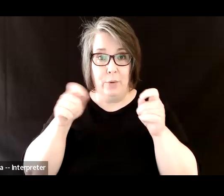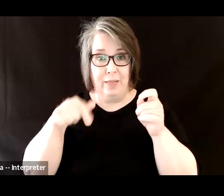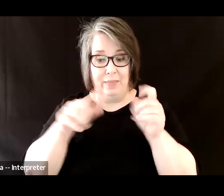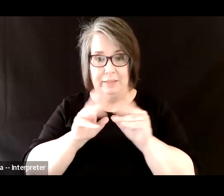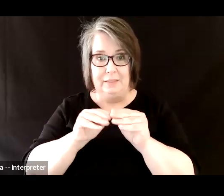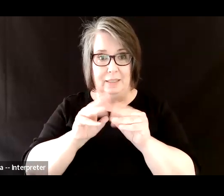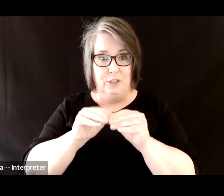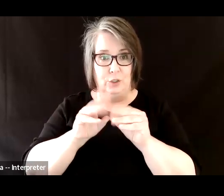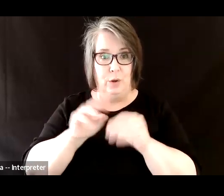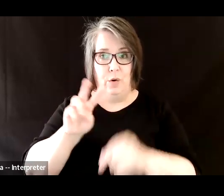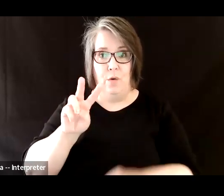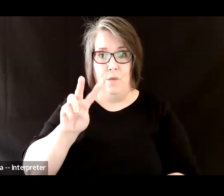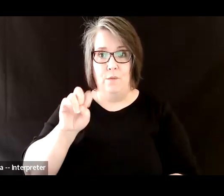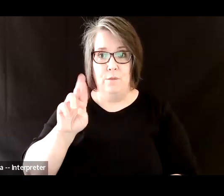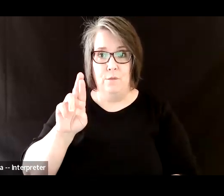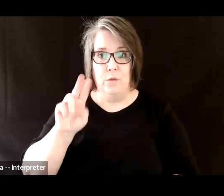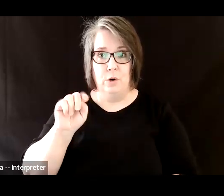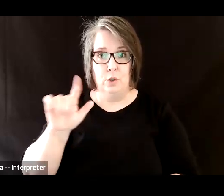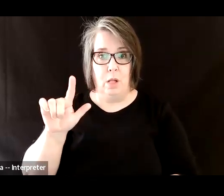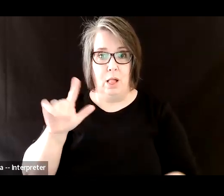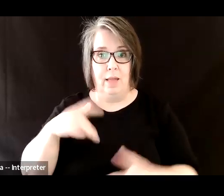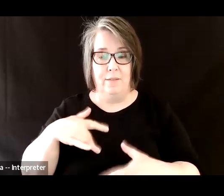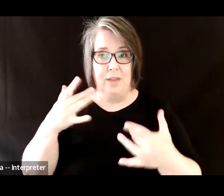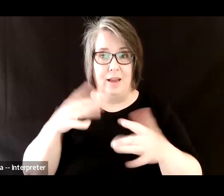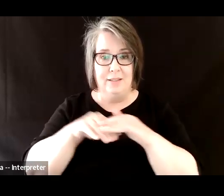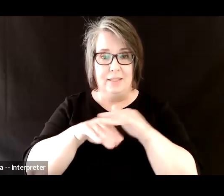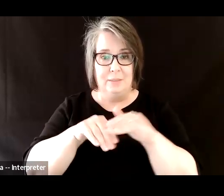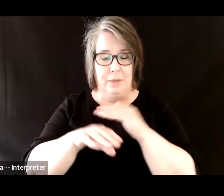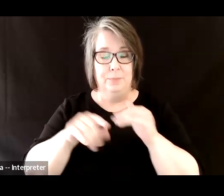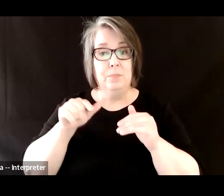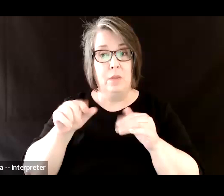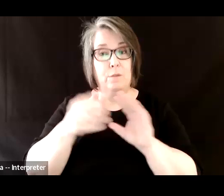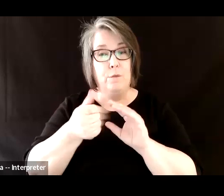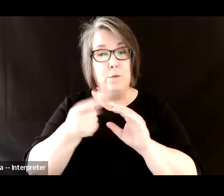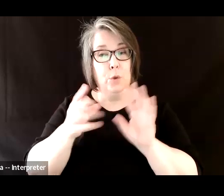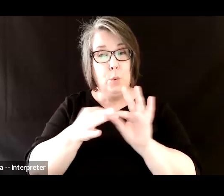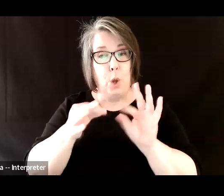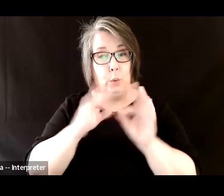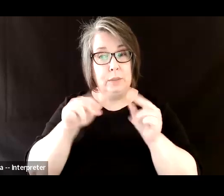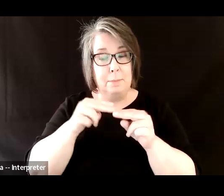A few notes about this session. This session will be recorded and will be available to registered conference attendees